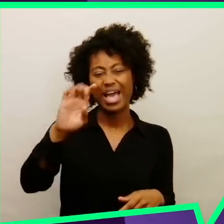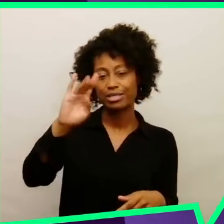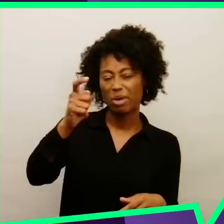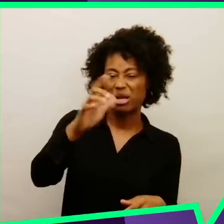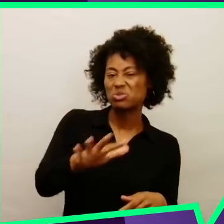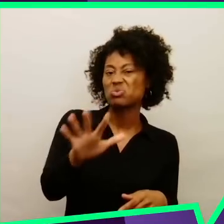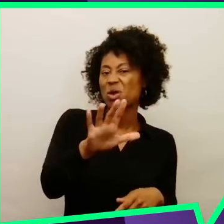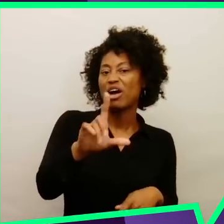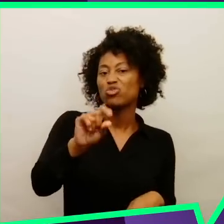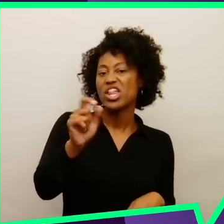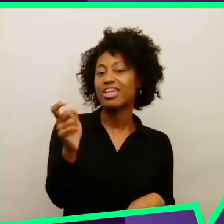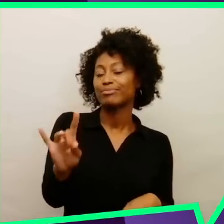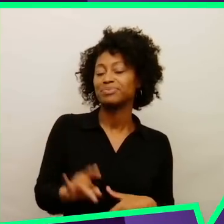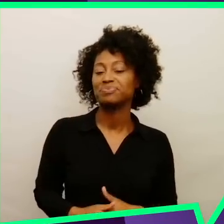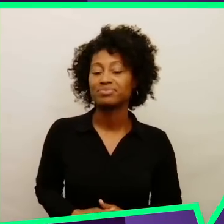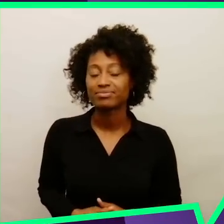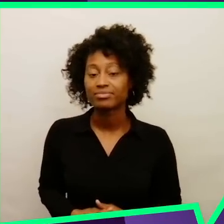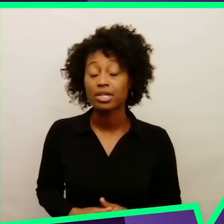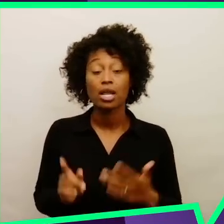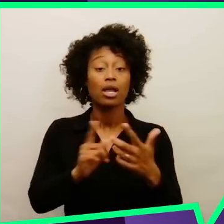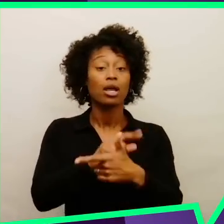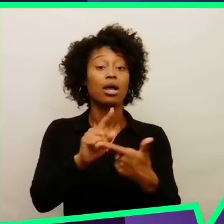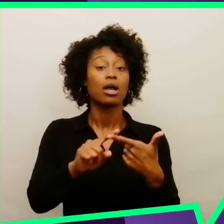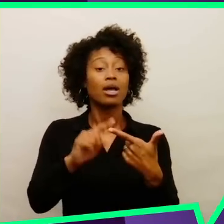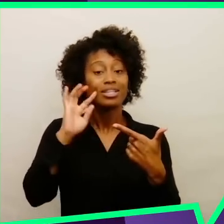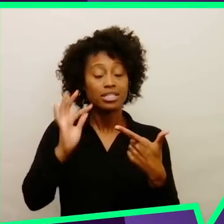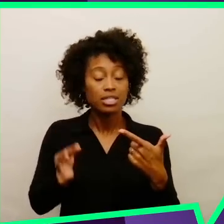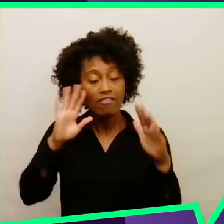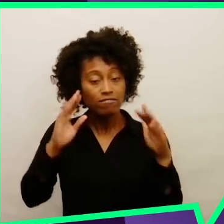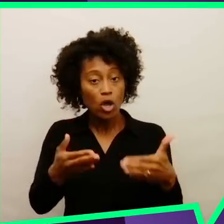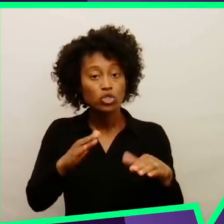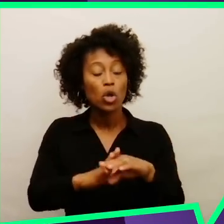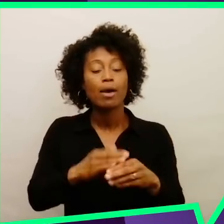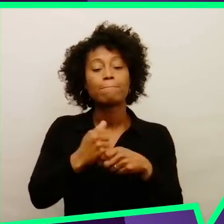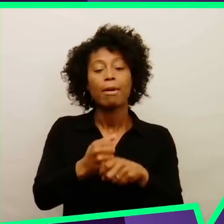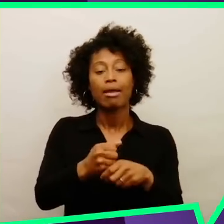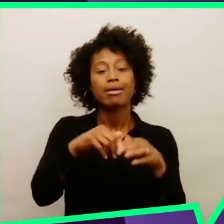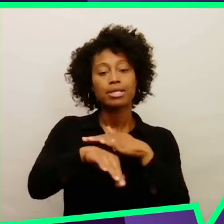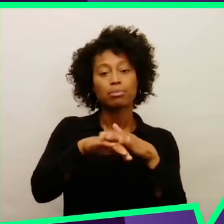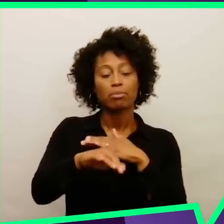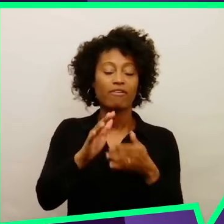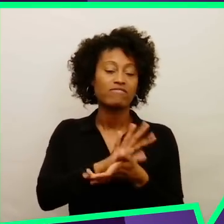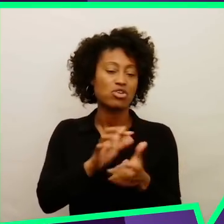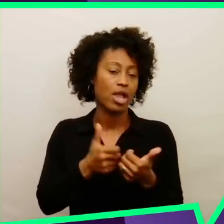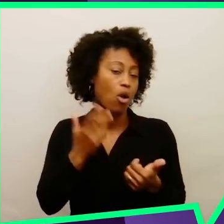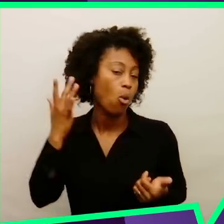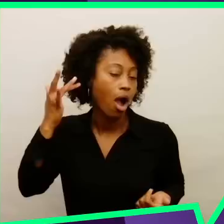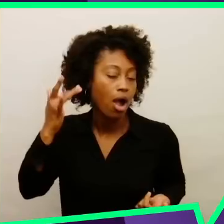I was doing a lot of work with video games in hospitals, and then I came over to Microsoft and Xbox as well around that time.